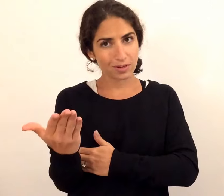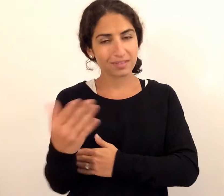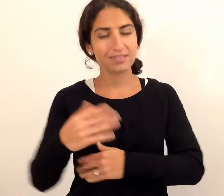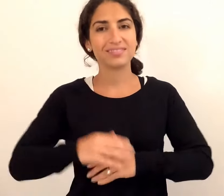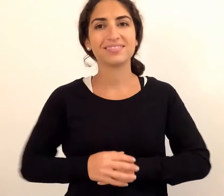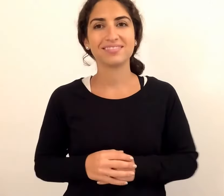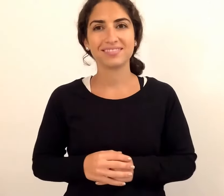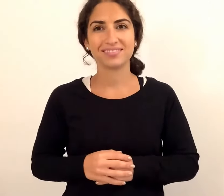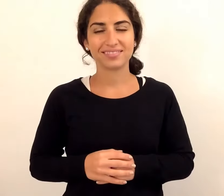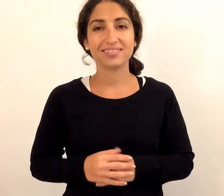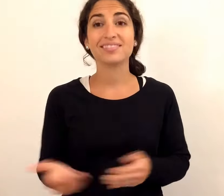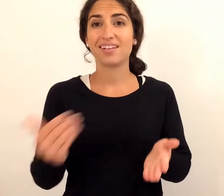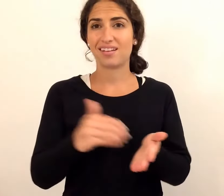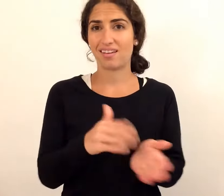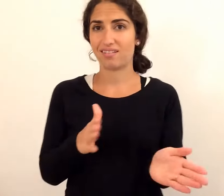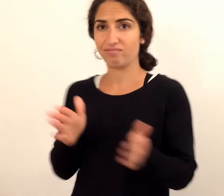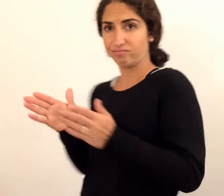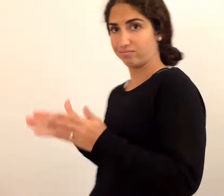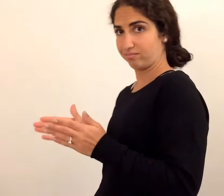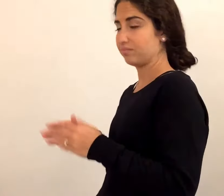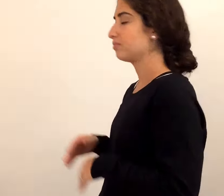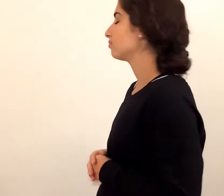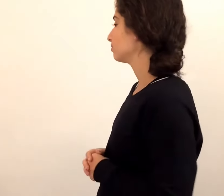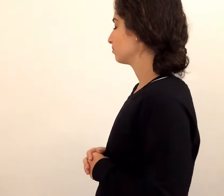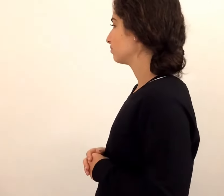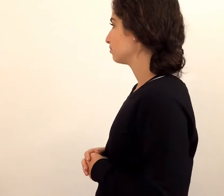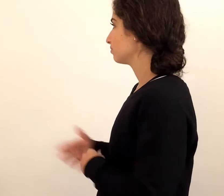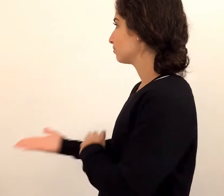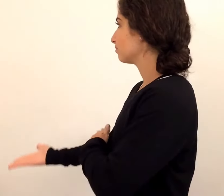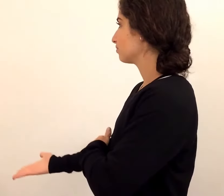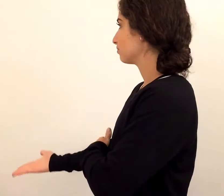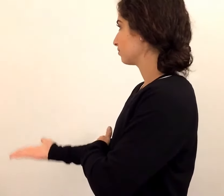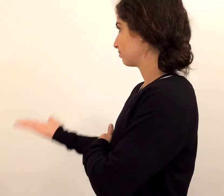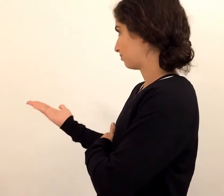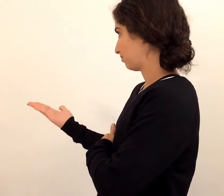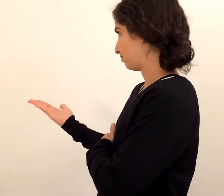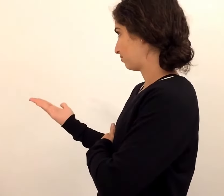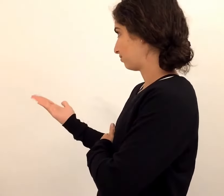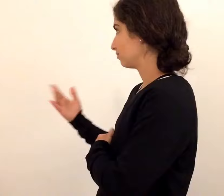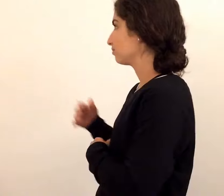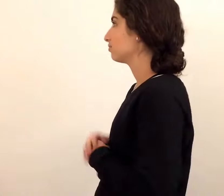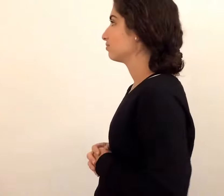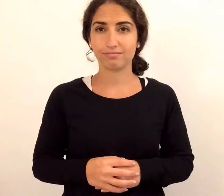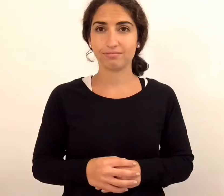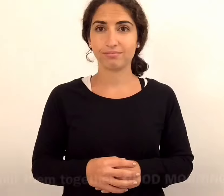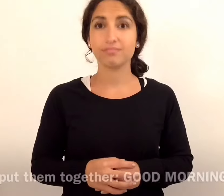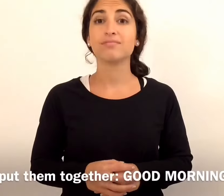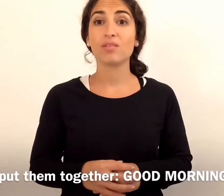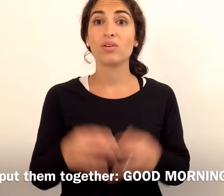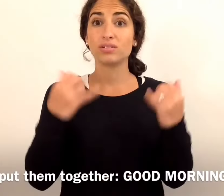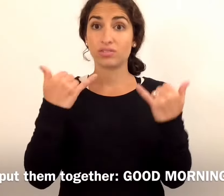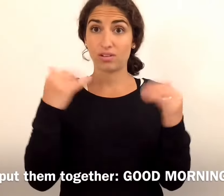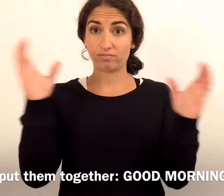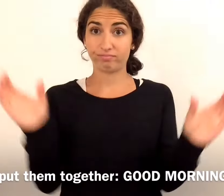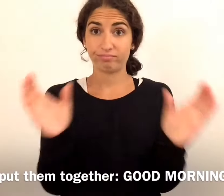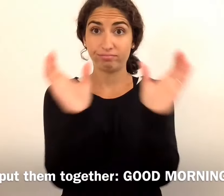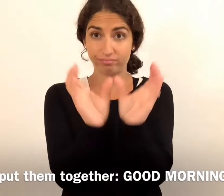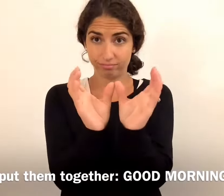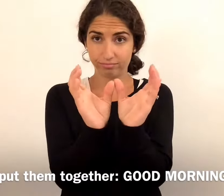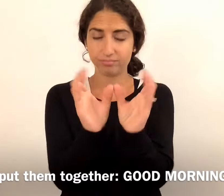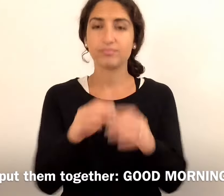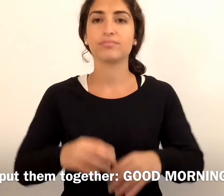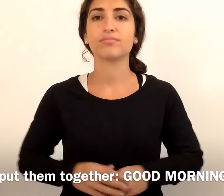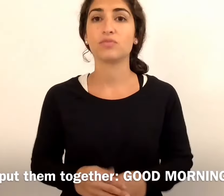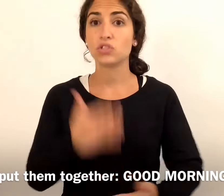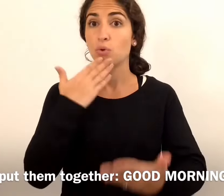And then from this view: morning.